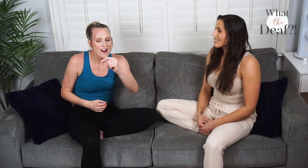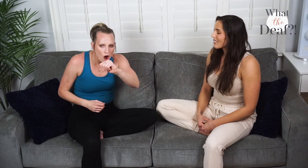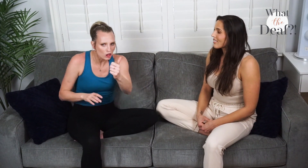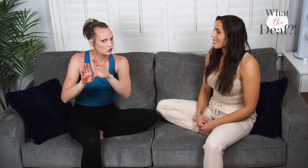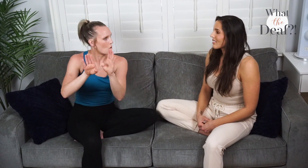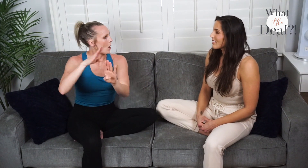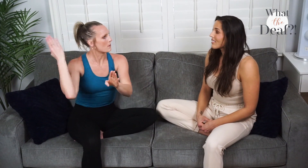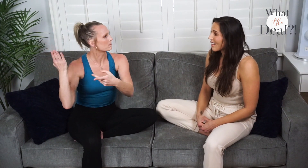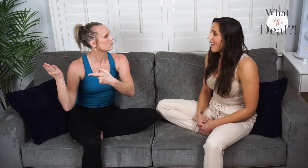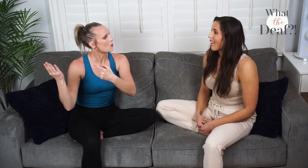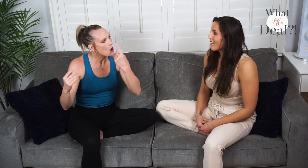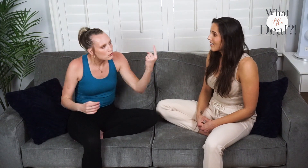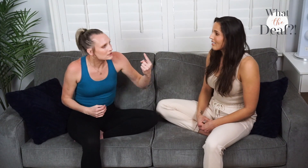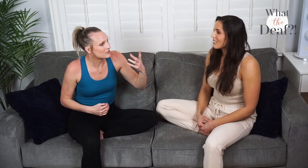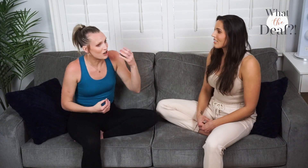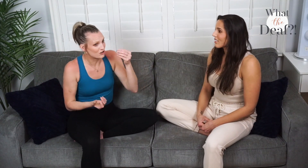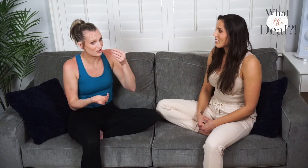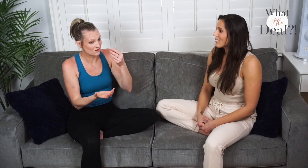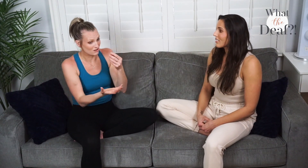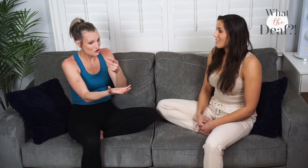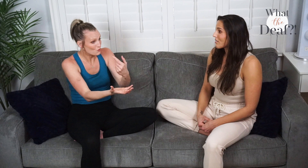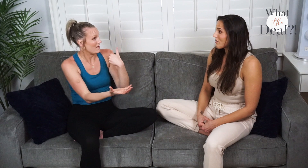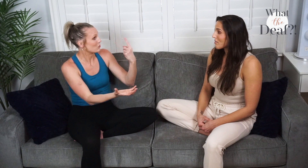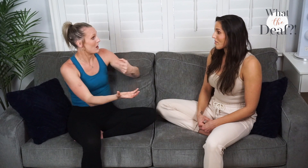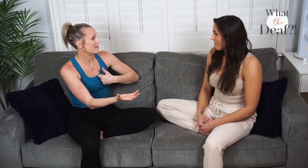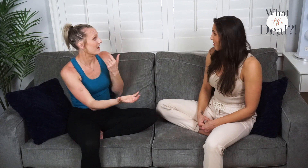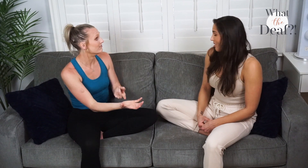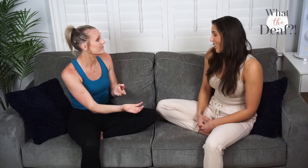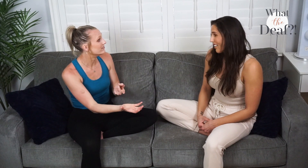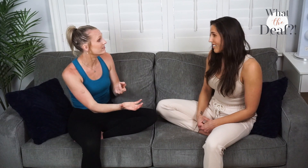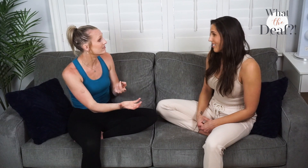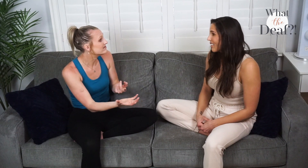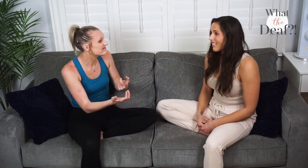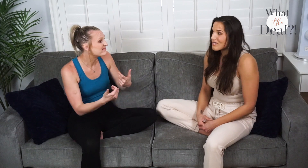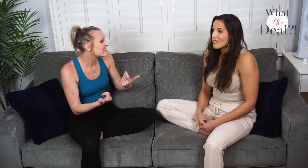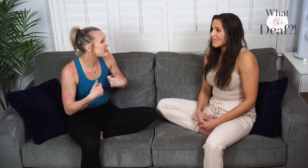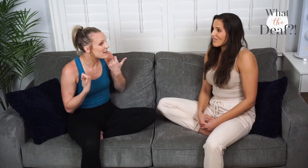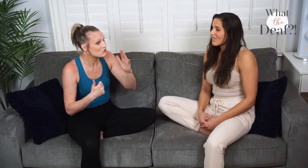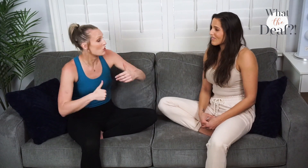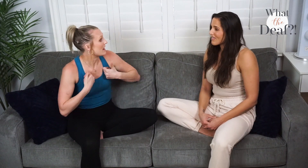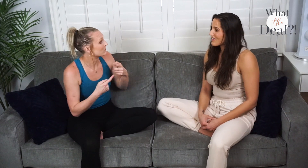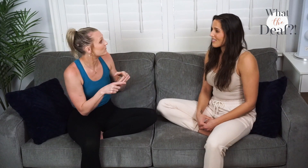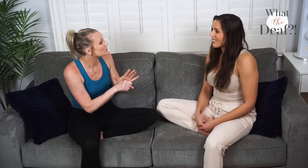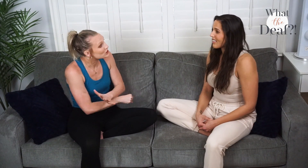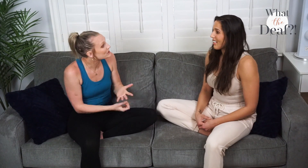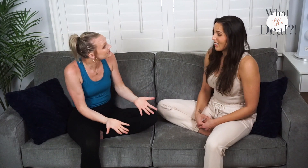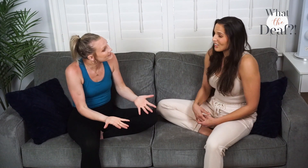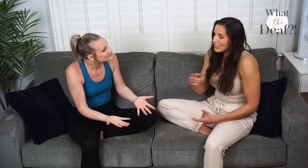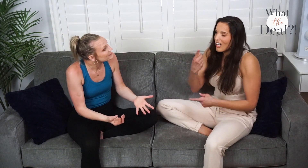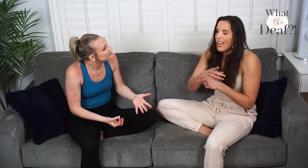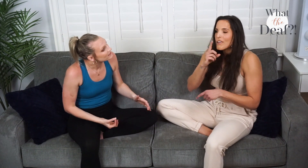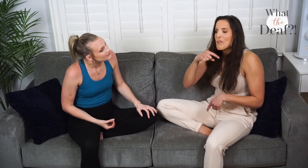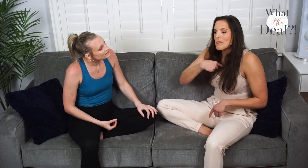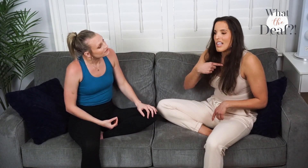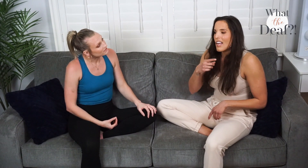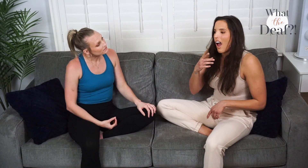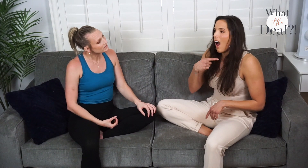There’s always another door that’s gonna open if it doesn't work. You only have one life. Live your life to the fullest. You’re absolutely right.